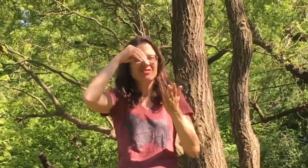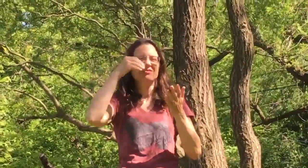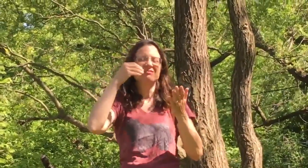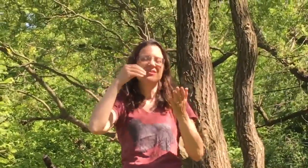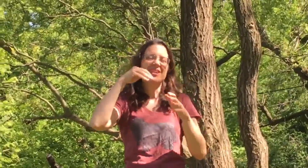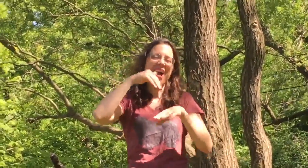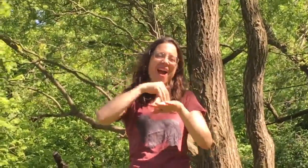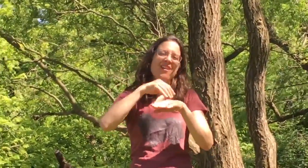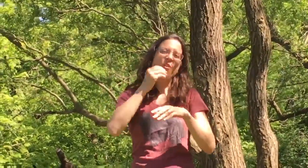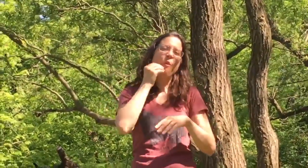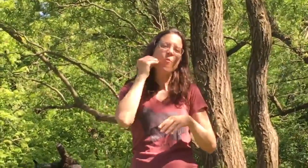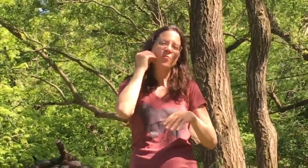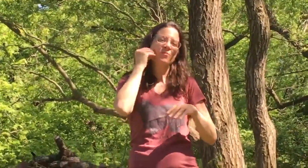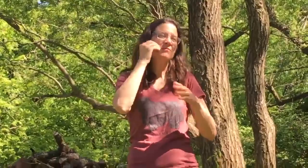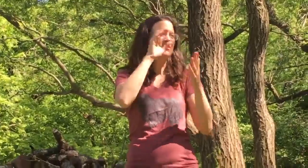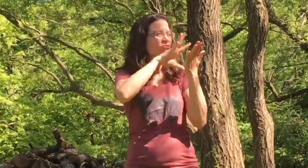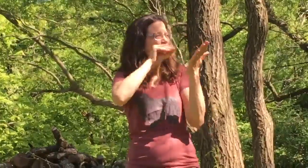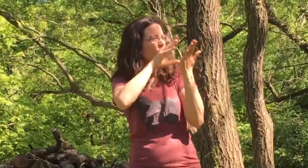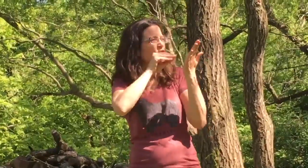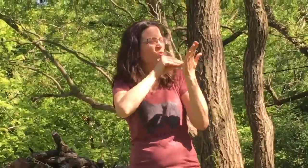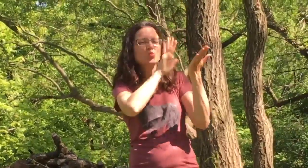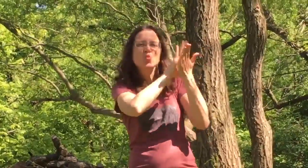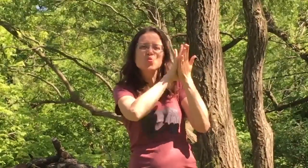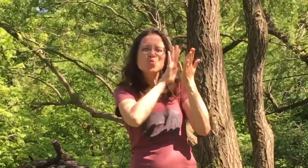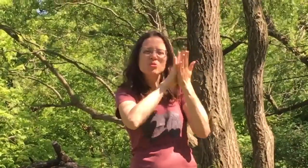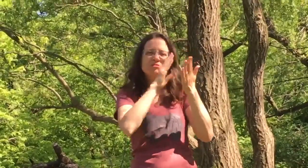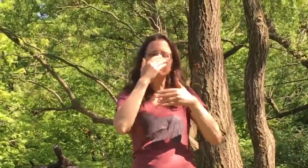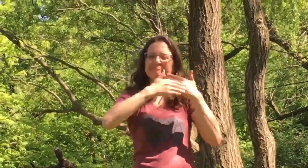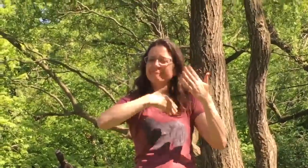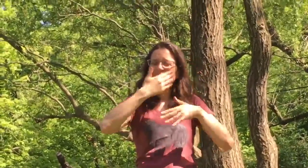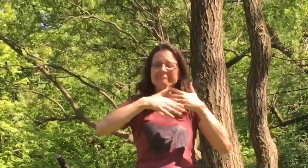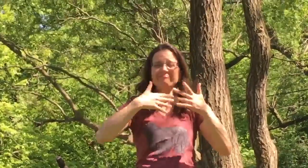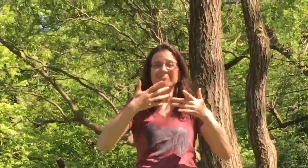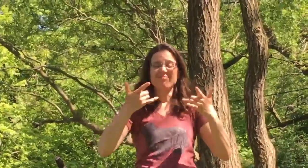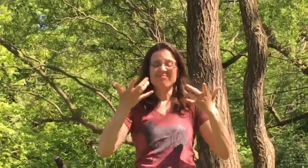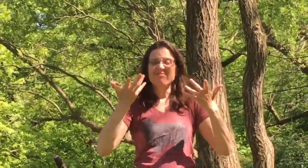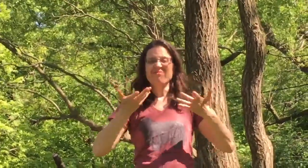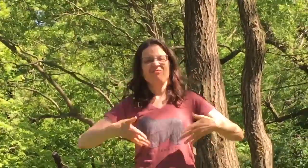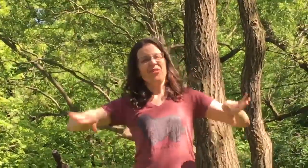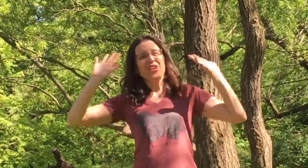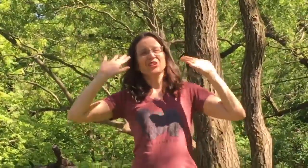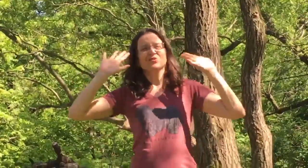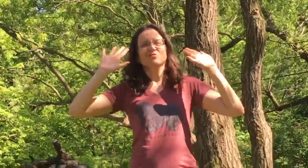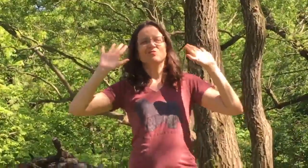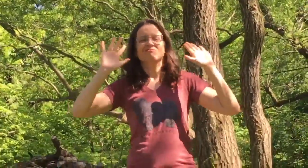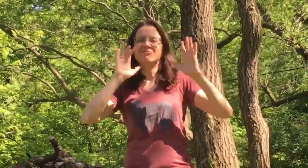You experienced a new way of learning, and it's done now. Congratulations.